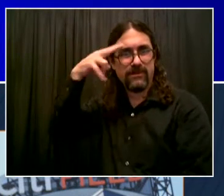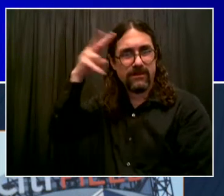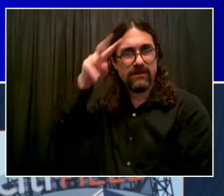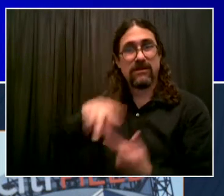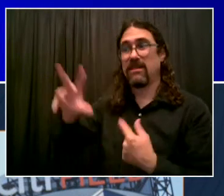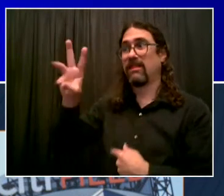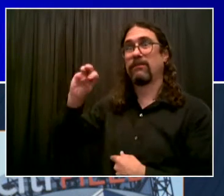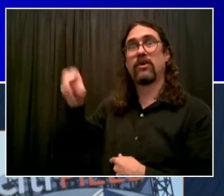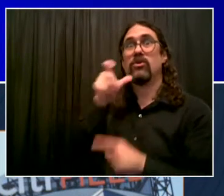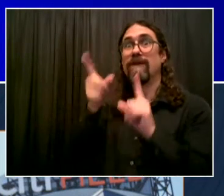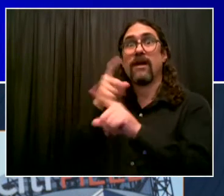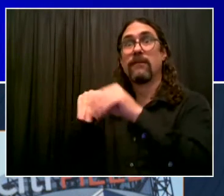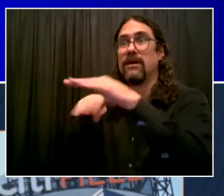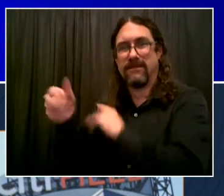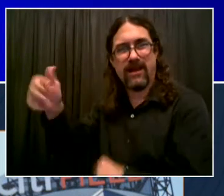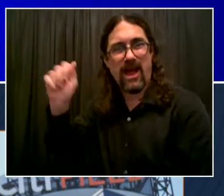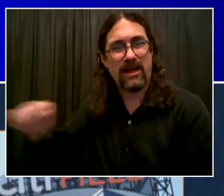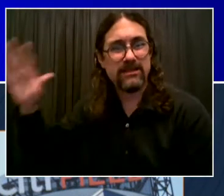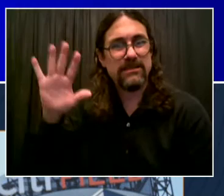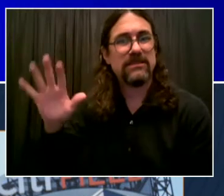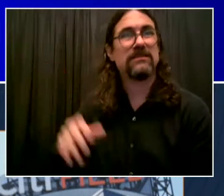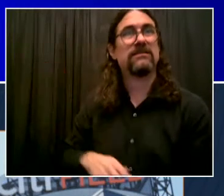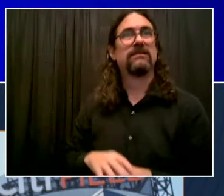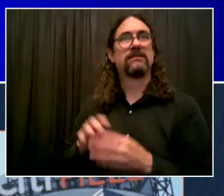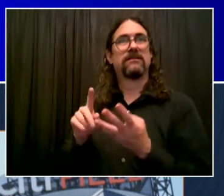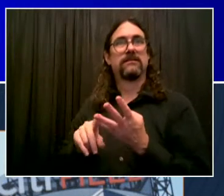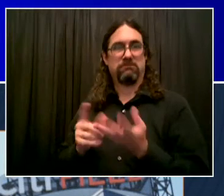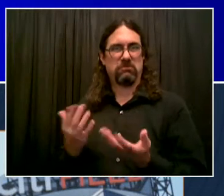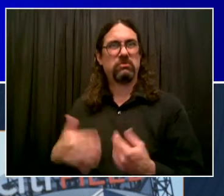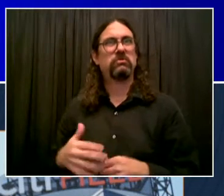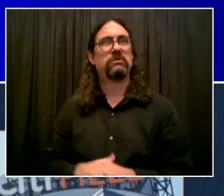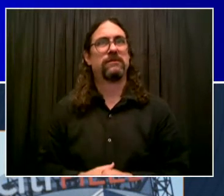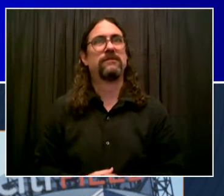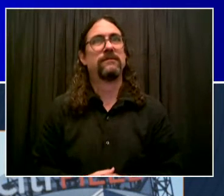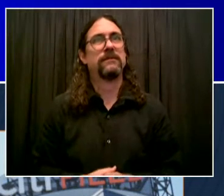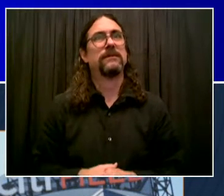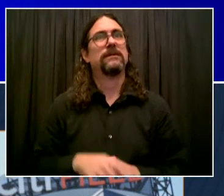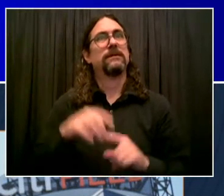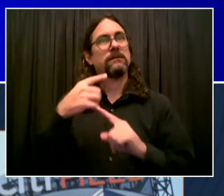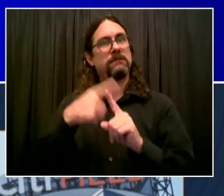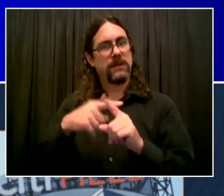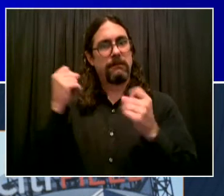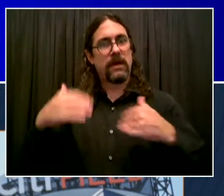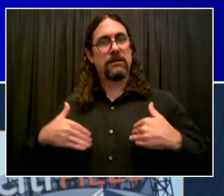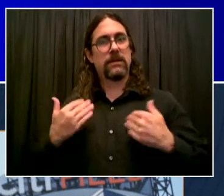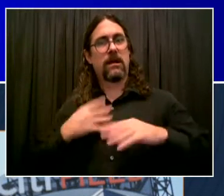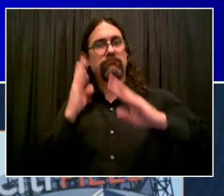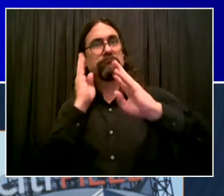ASIAN. OF COURSE, WE KNOW